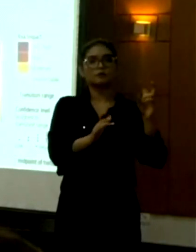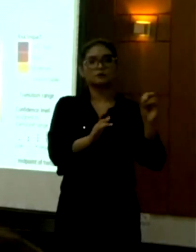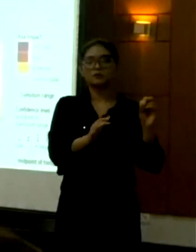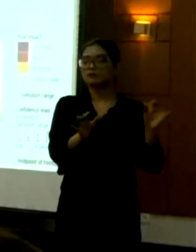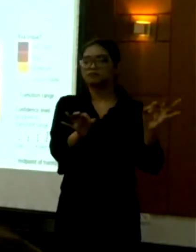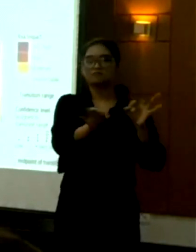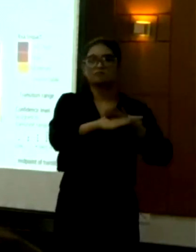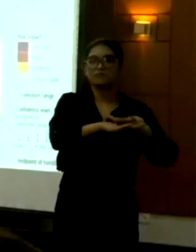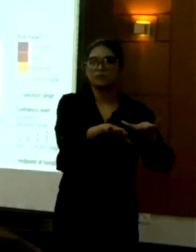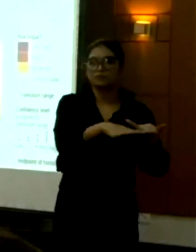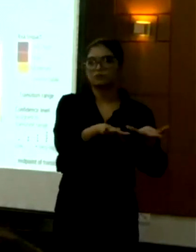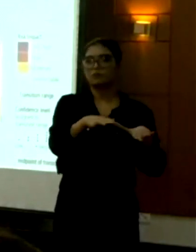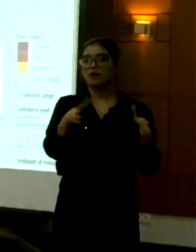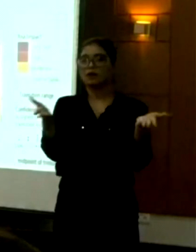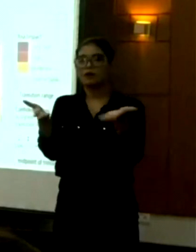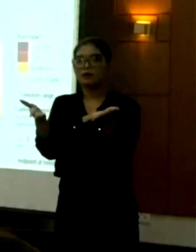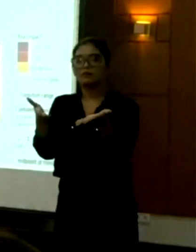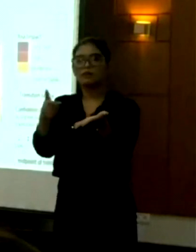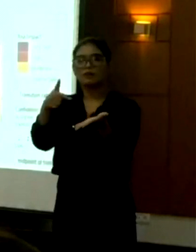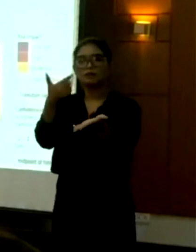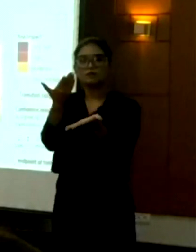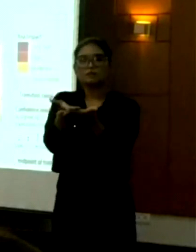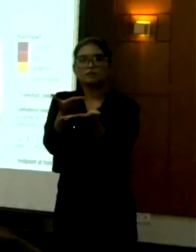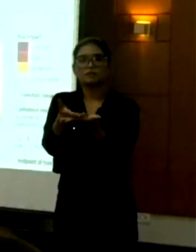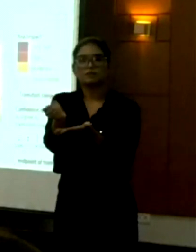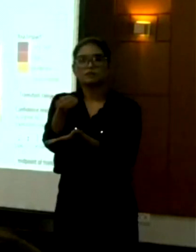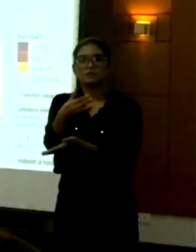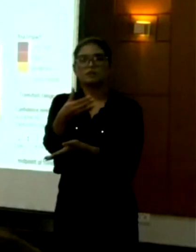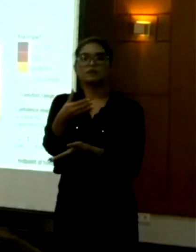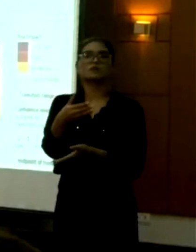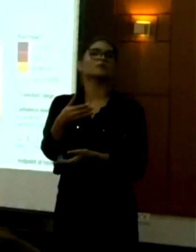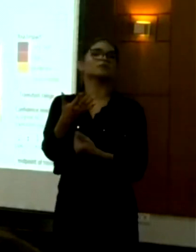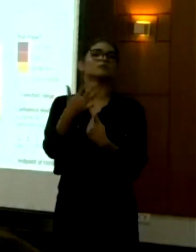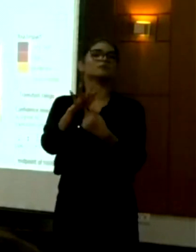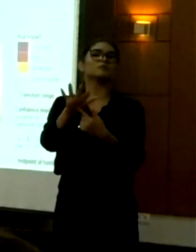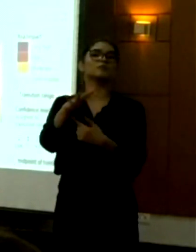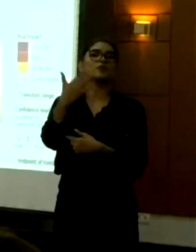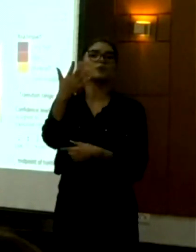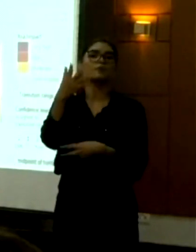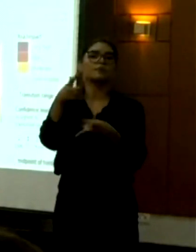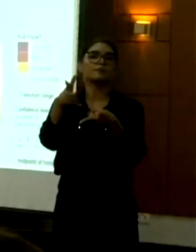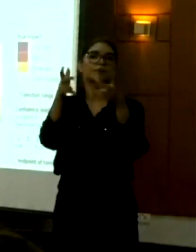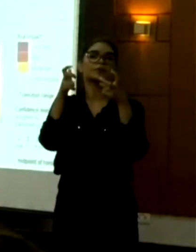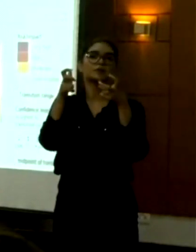high risks occurring at levels of warming and intermediate